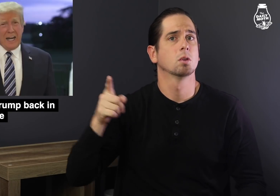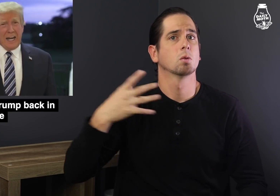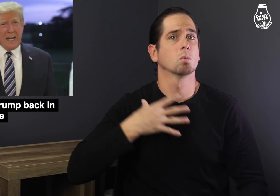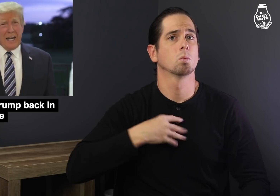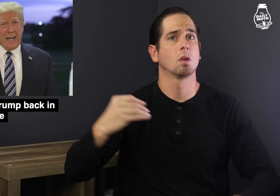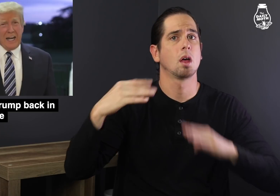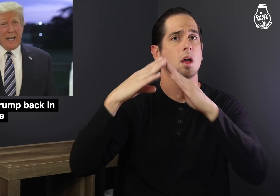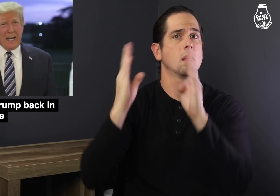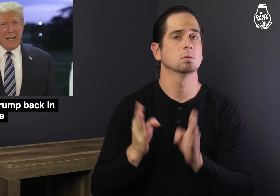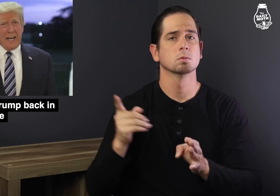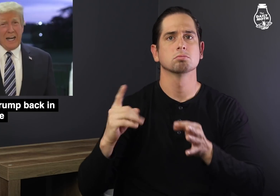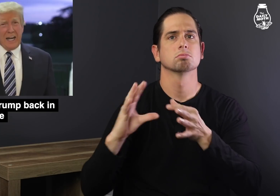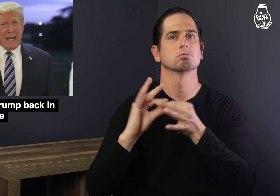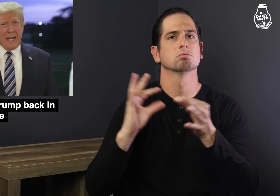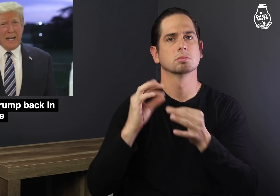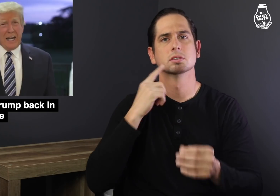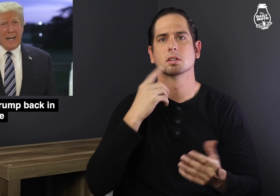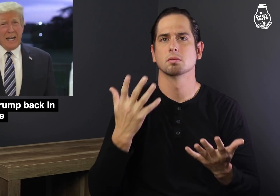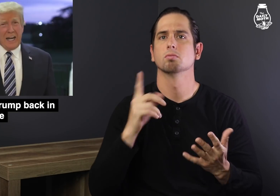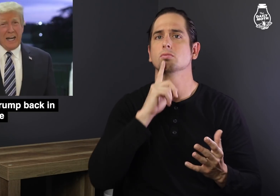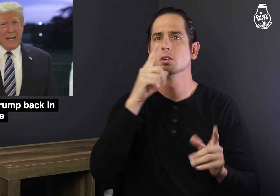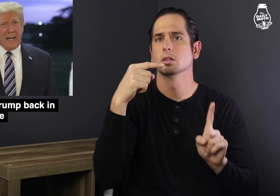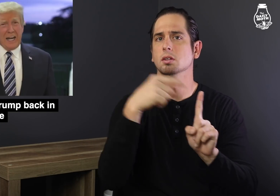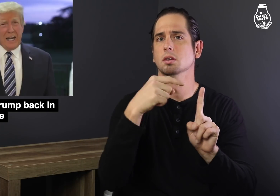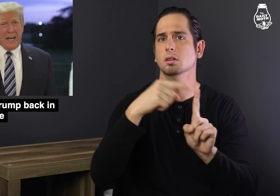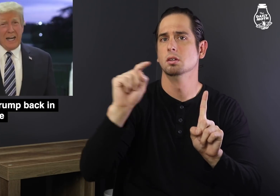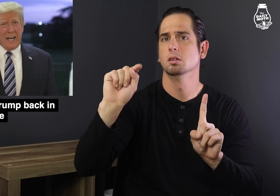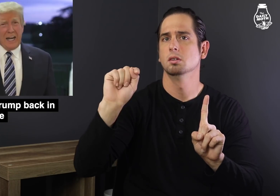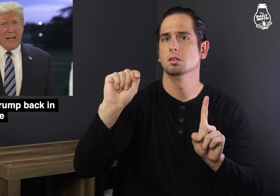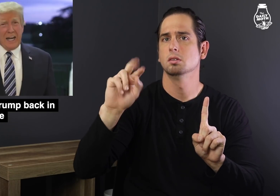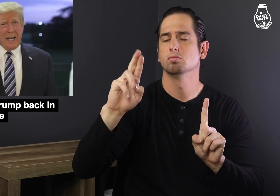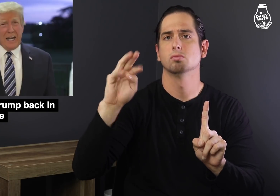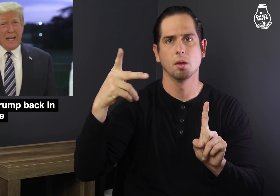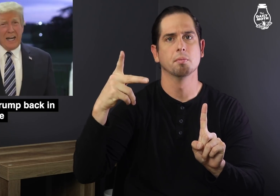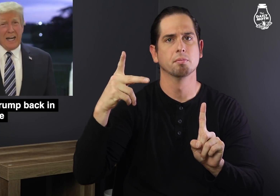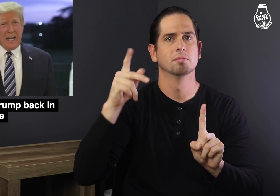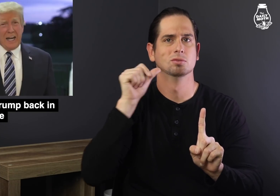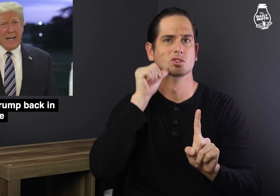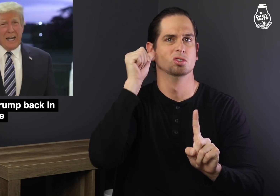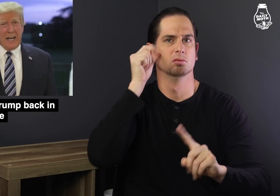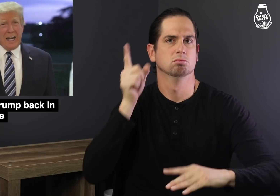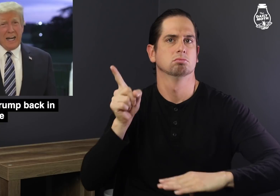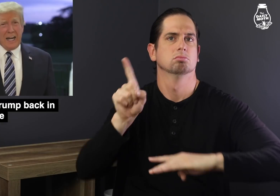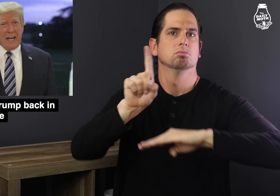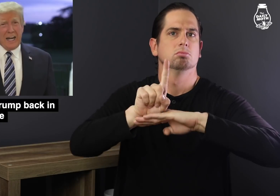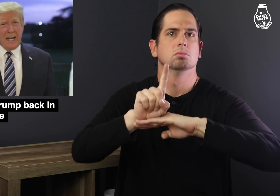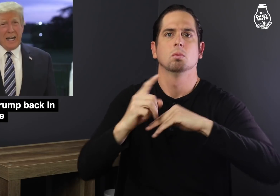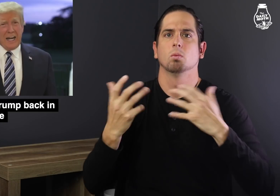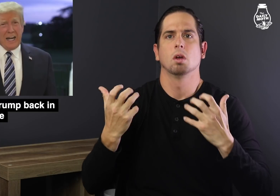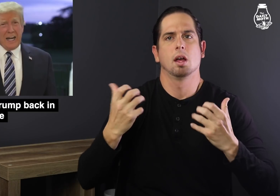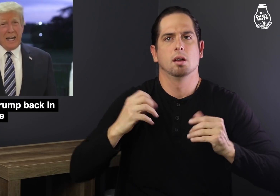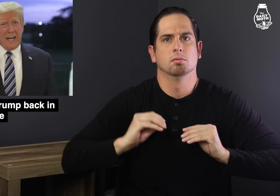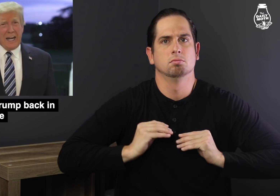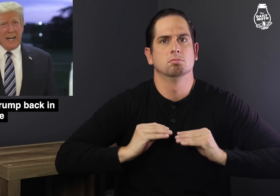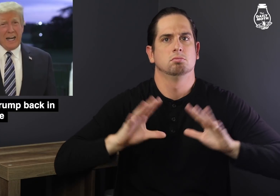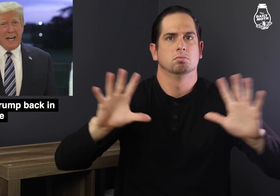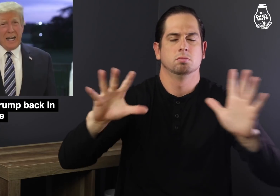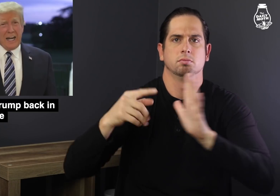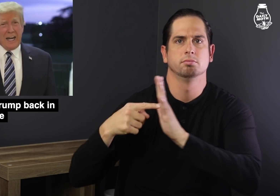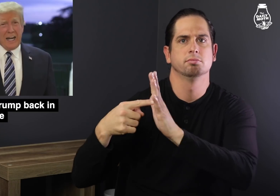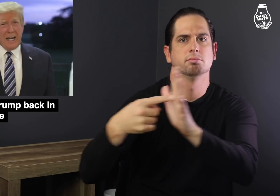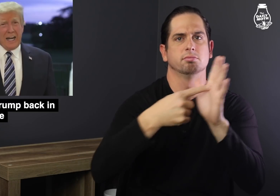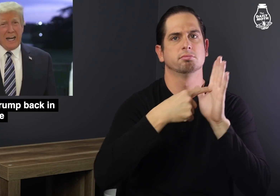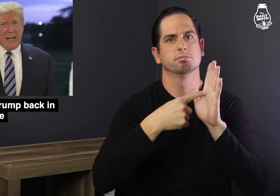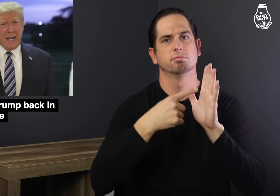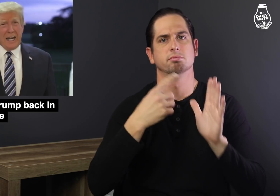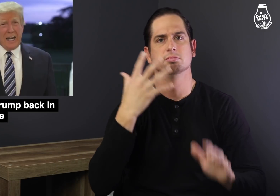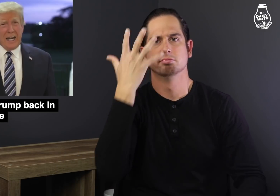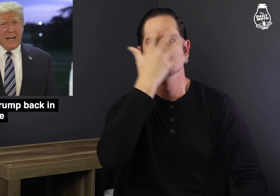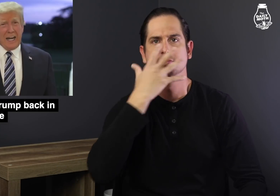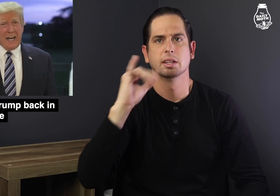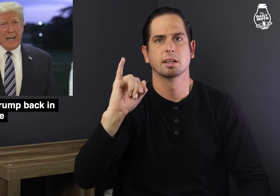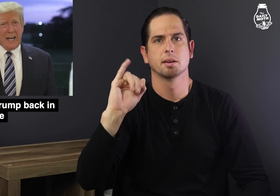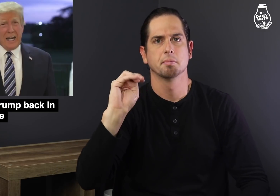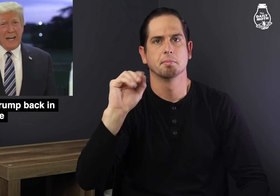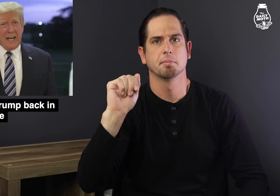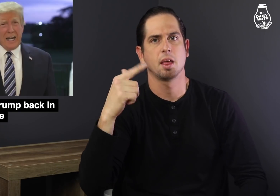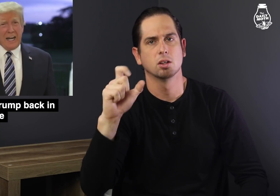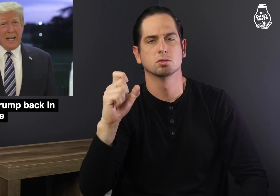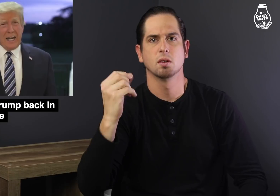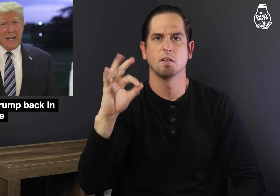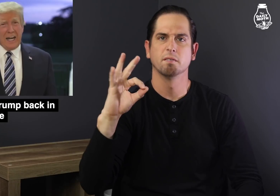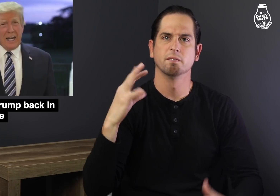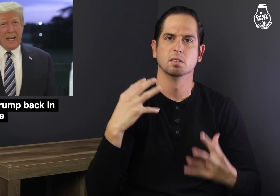The White House said Trump wanted to project an image of